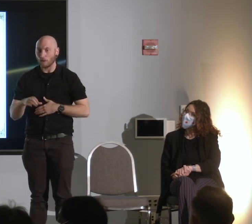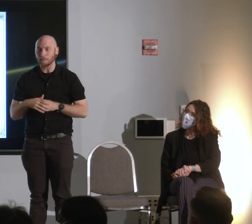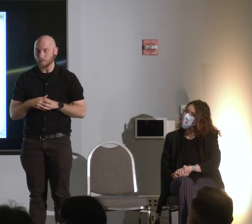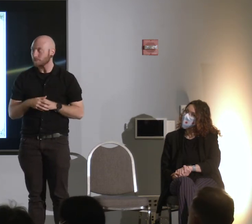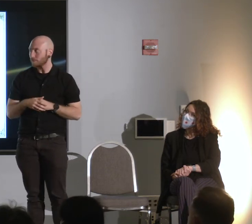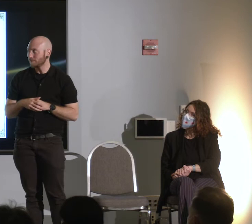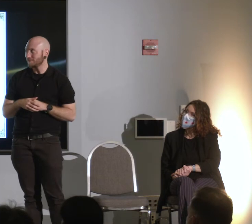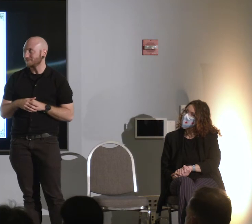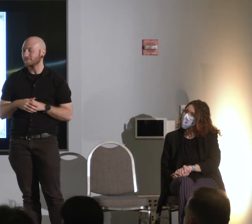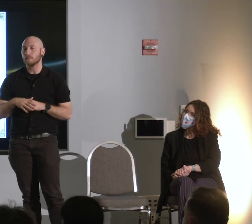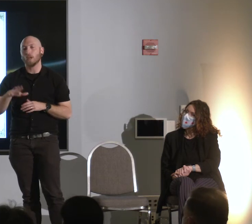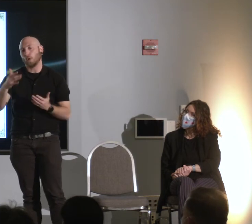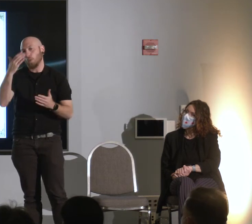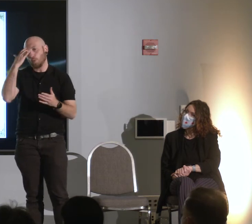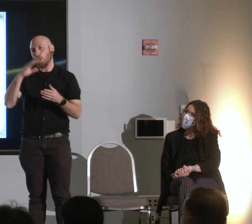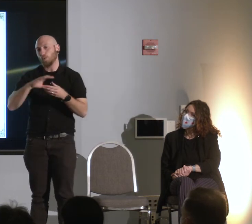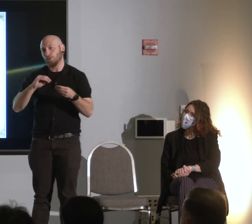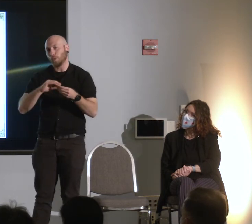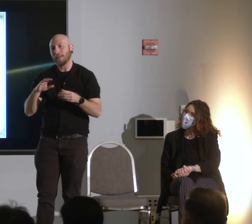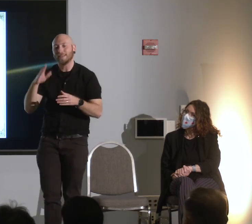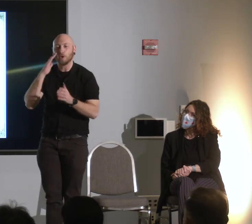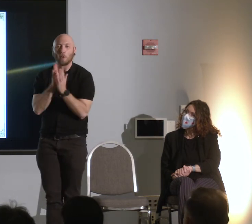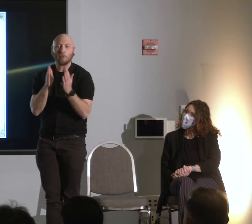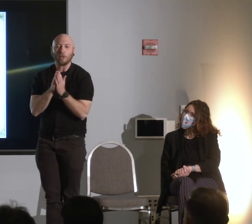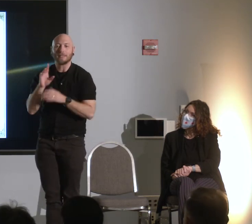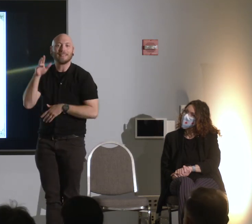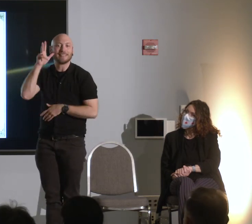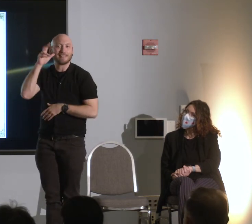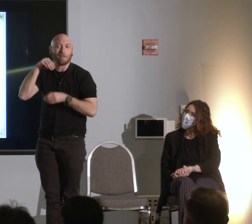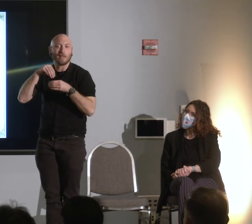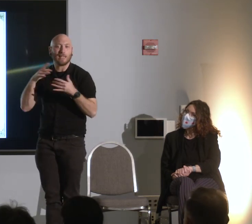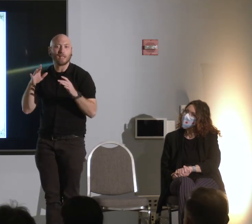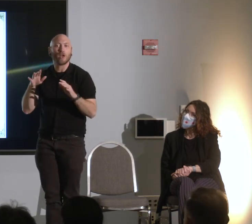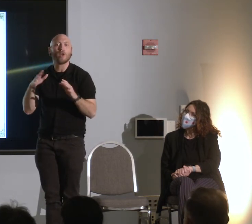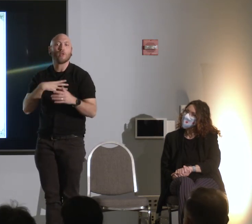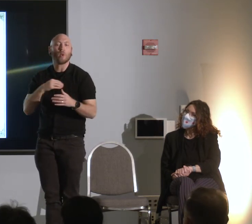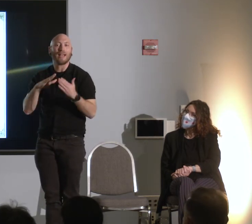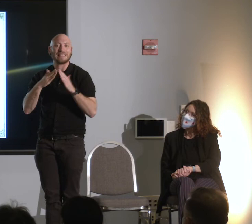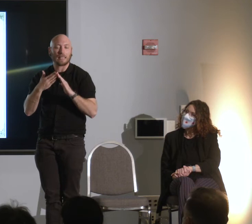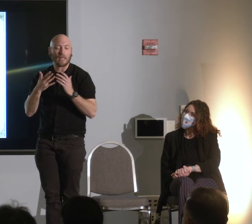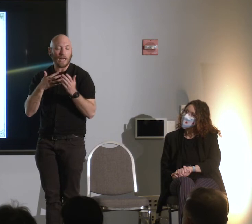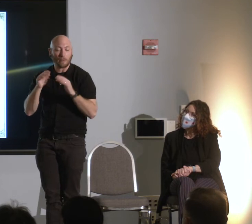in the White City, have told that story much better than I can in a sentence or two. On the other side of the country, there's also